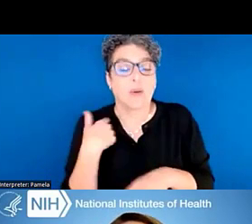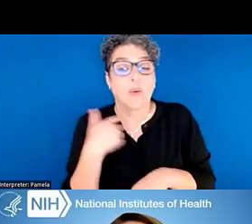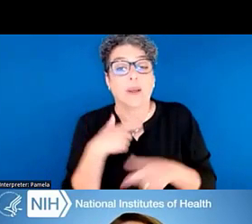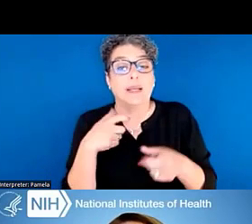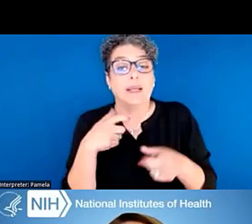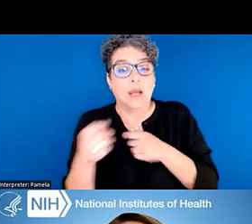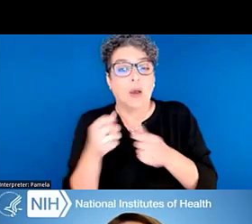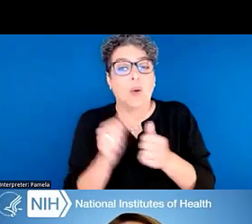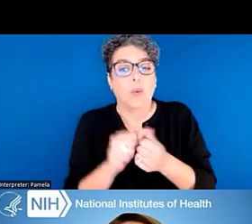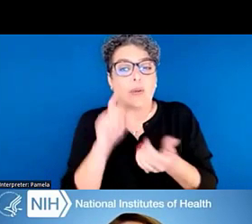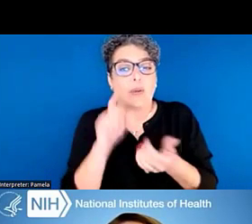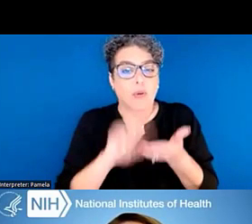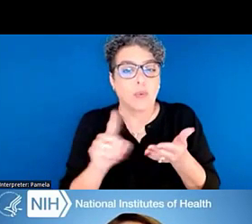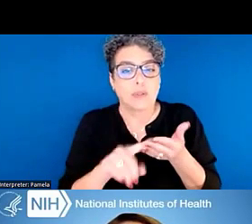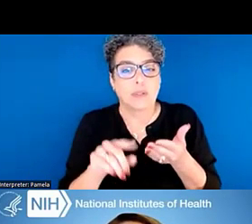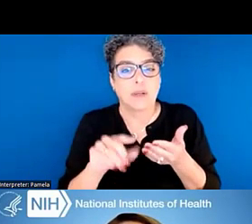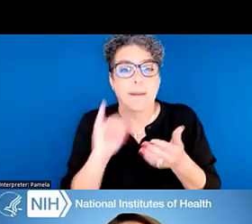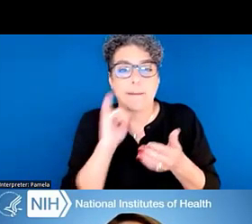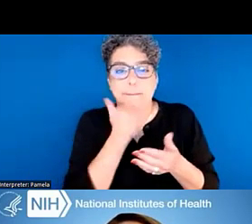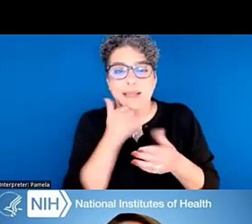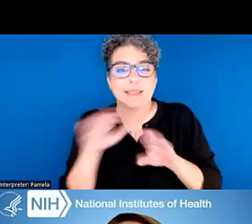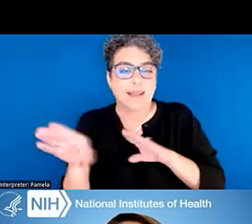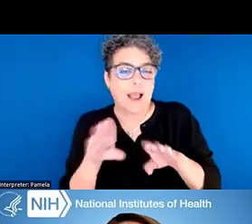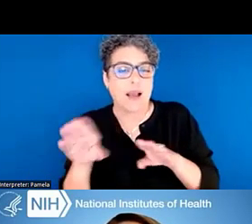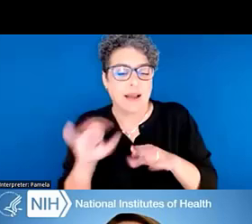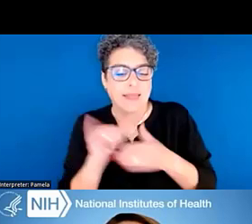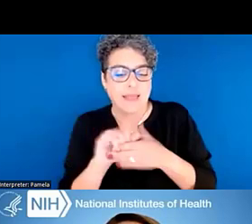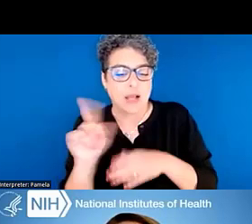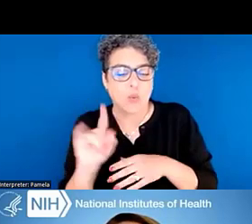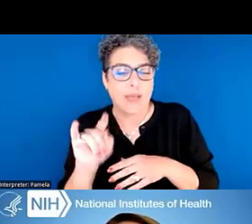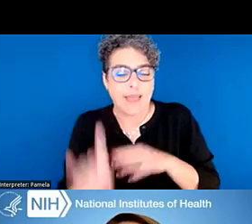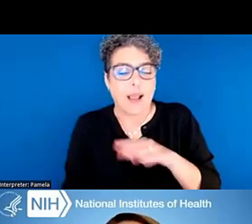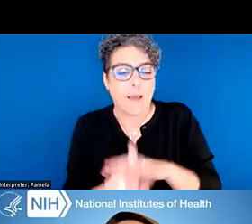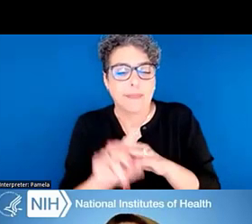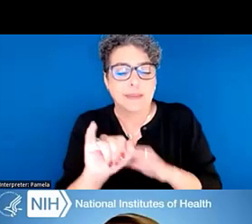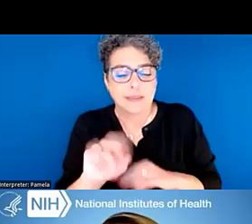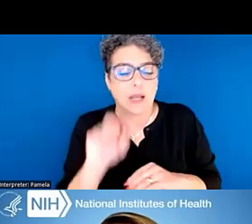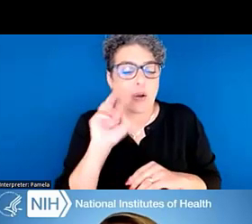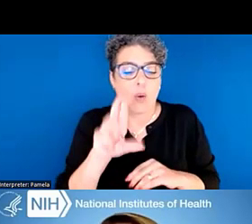so that's where we come in. Otherwise, your funding agency and OHRP definitely, yes.